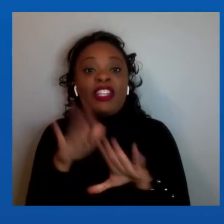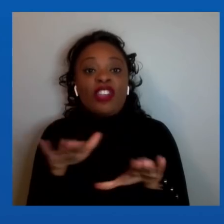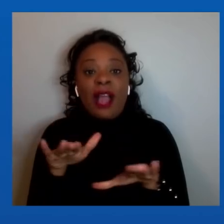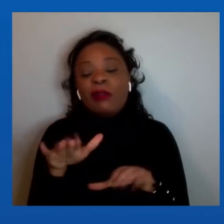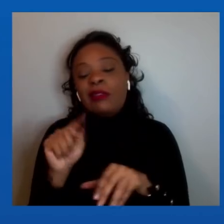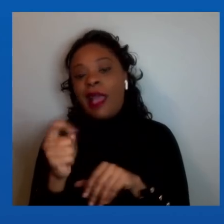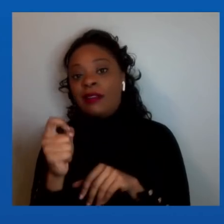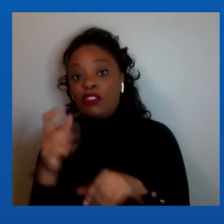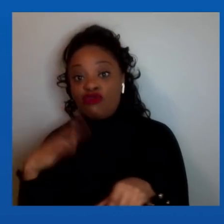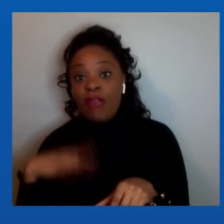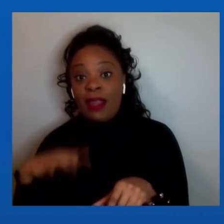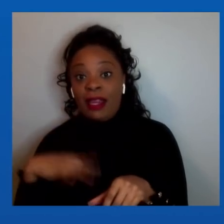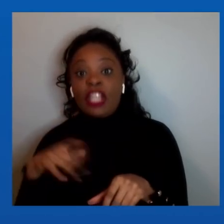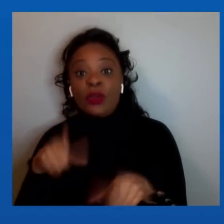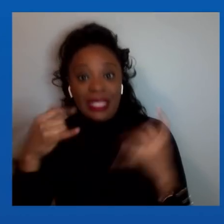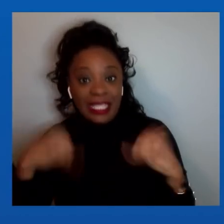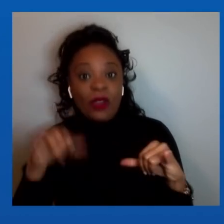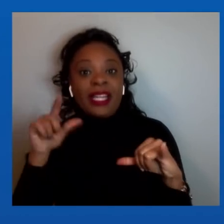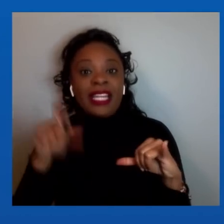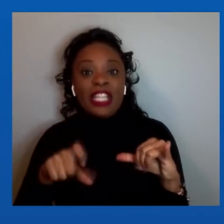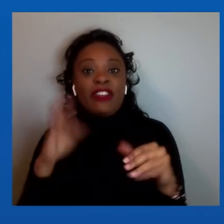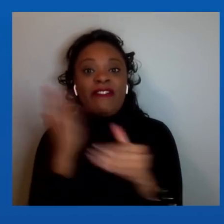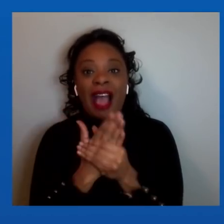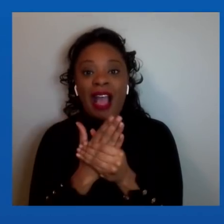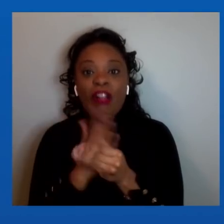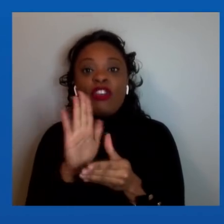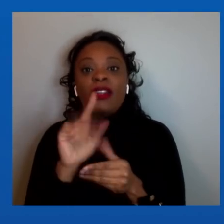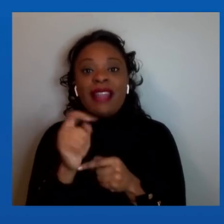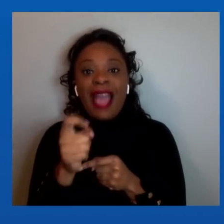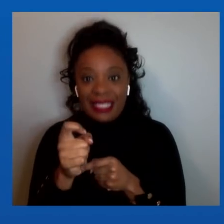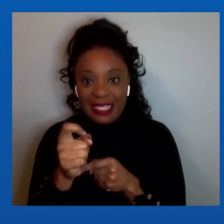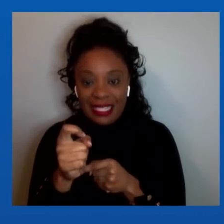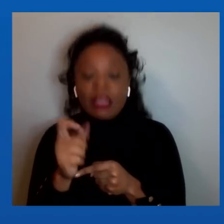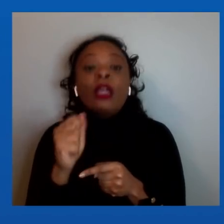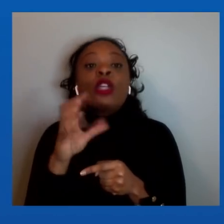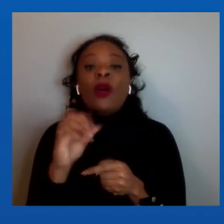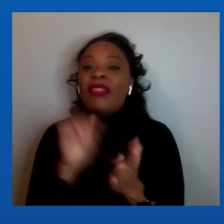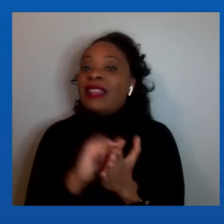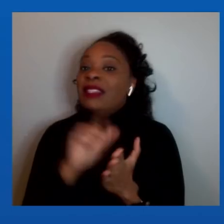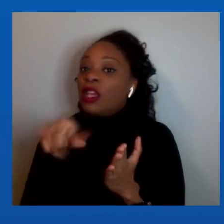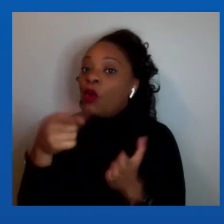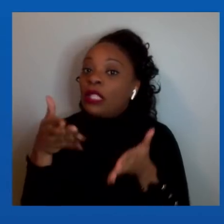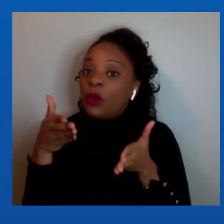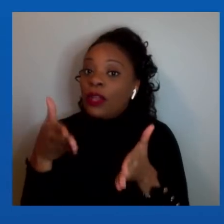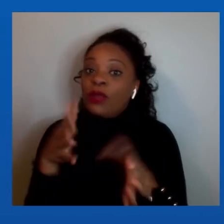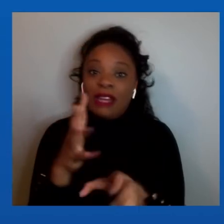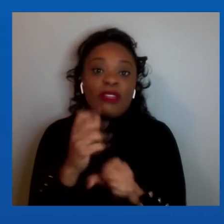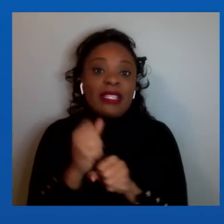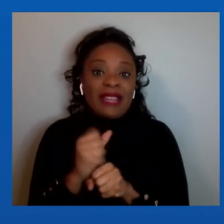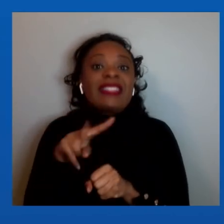you still need to file your taxes. So that is the only way to receive the second half of what you are owed.